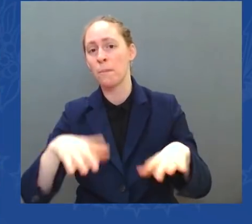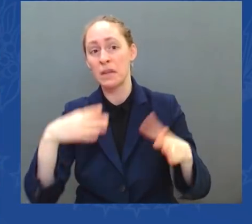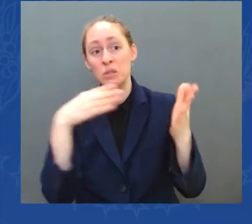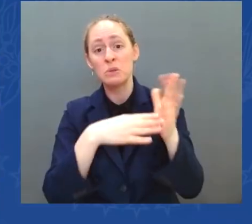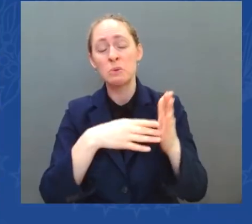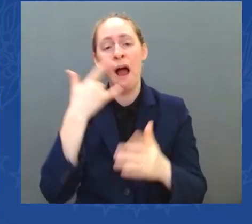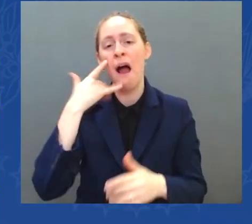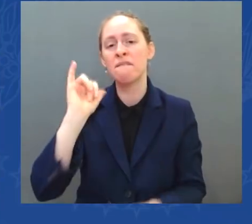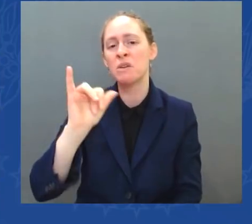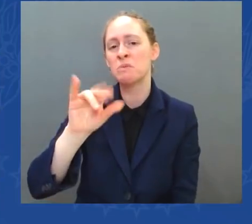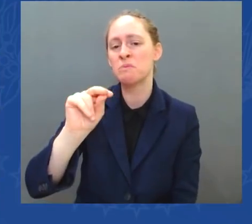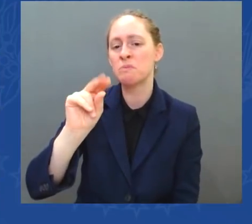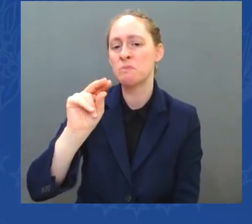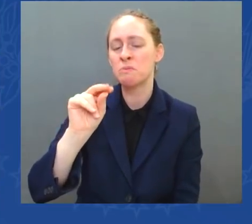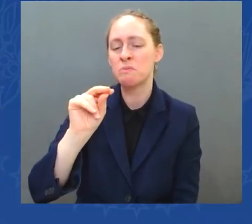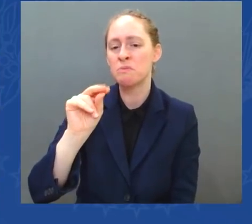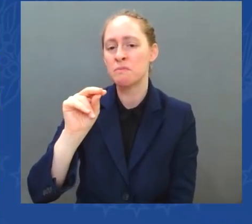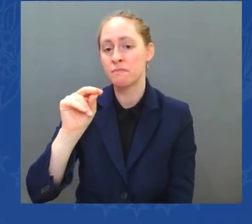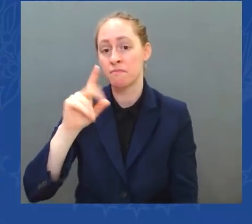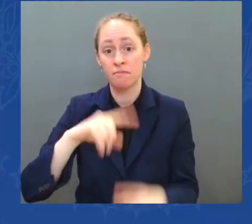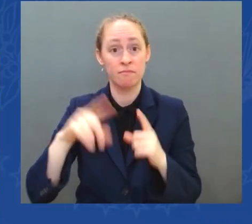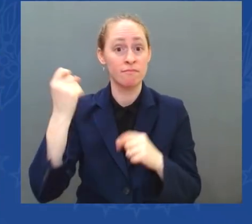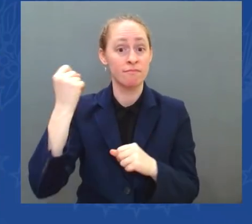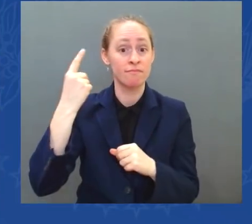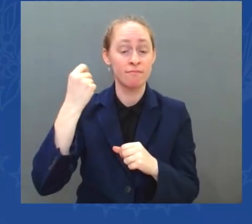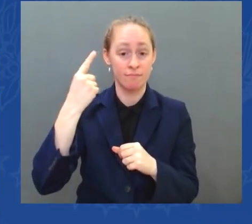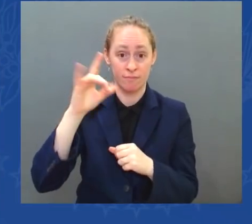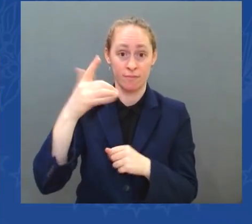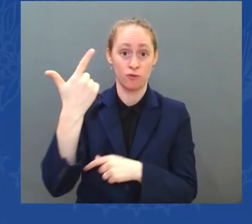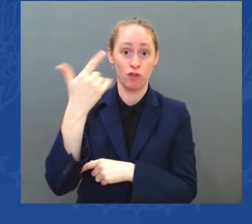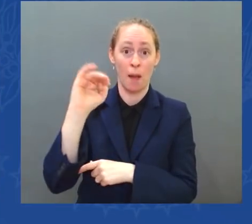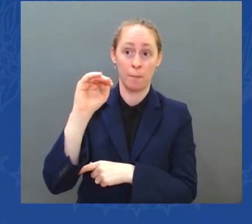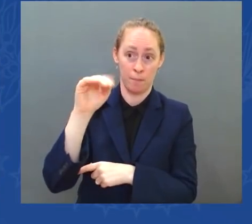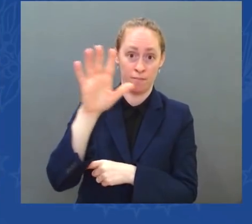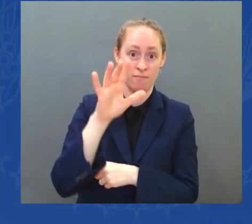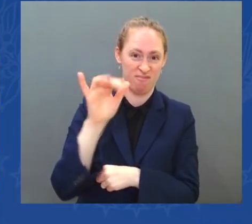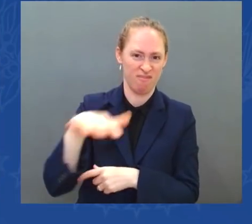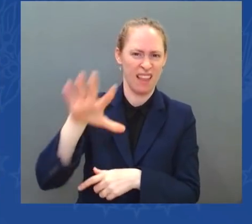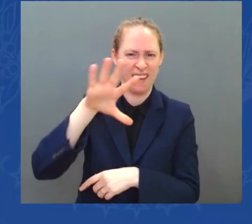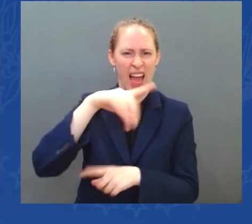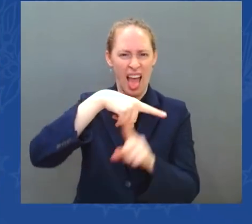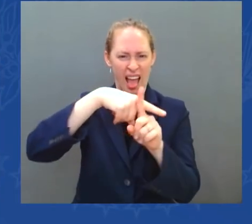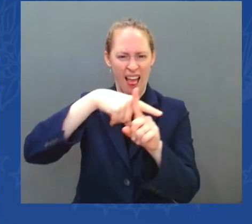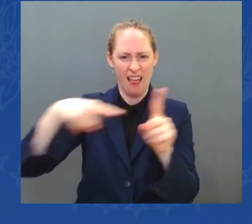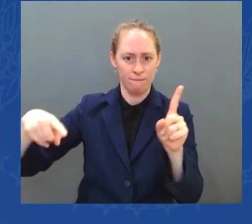made at General Motors electric vehicles by the year 2030. And guess what? Then Ford came along.